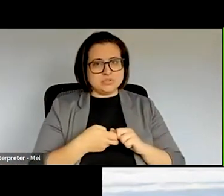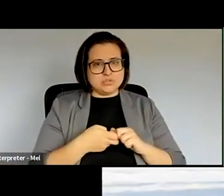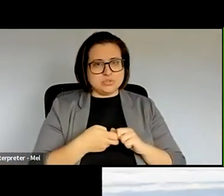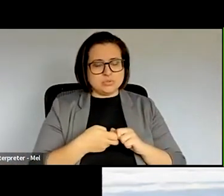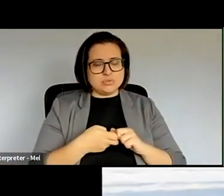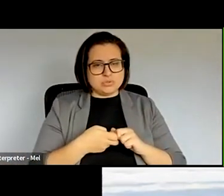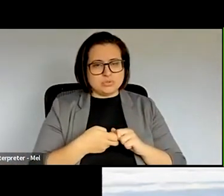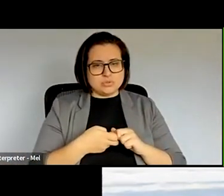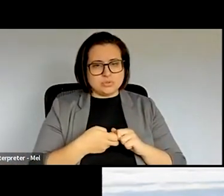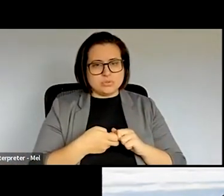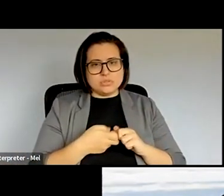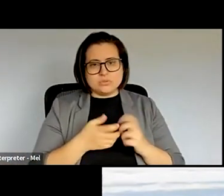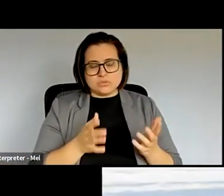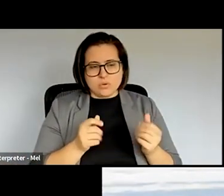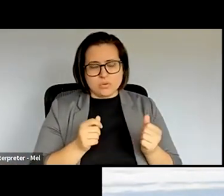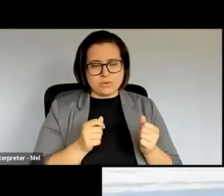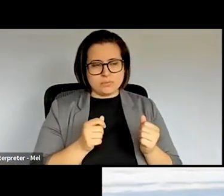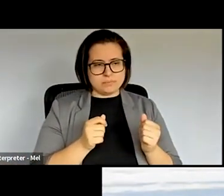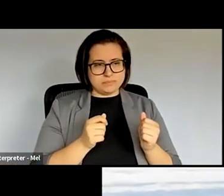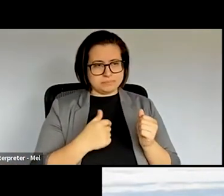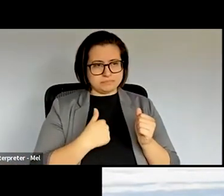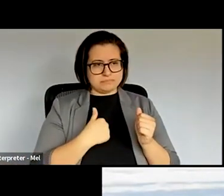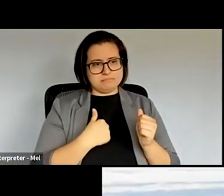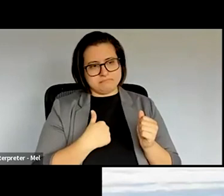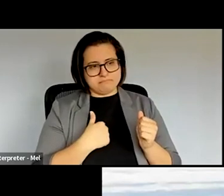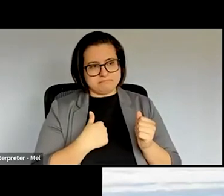and -- so I think you know the thing I worry about when